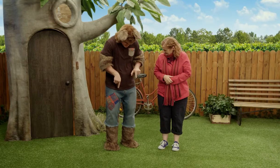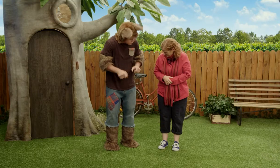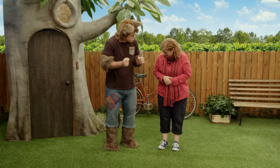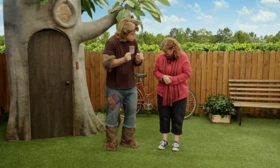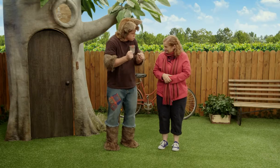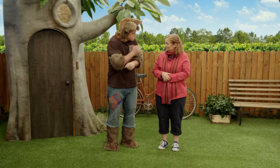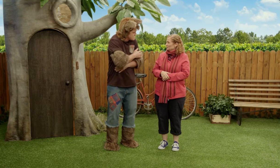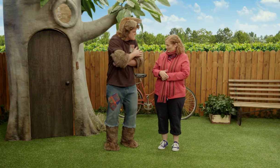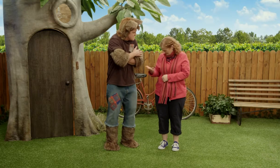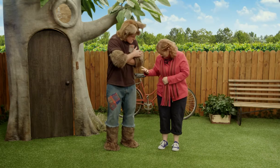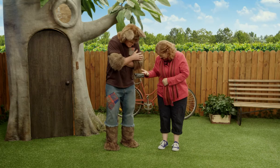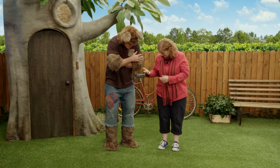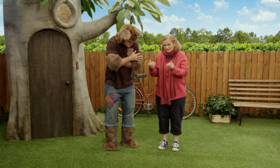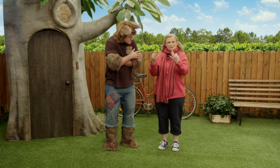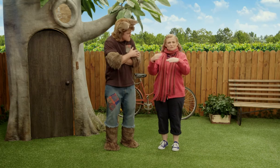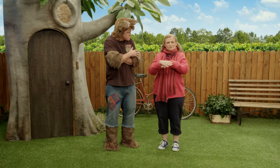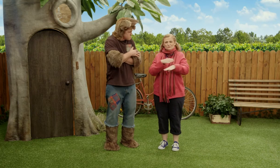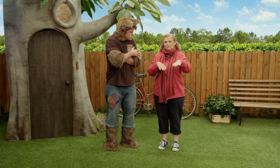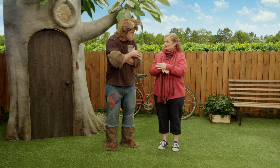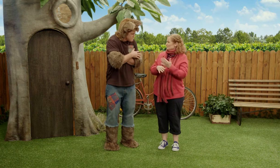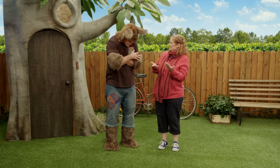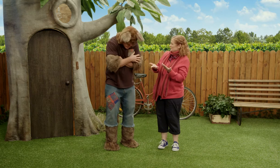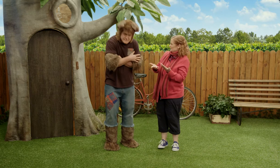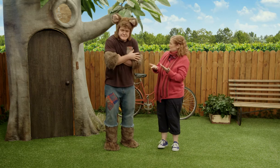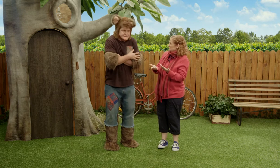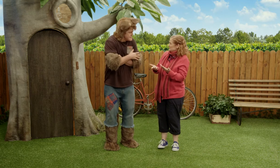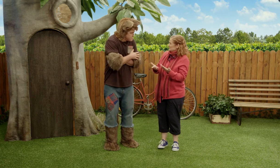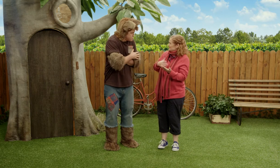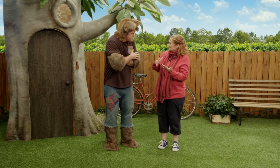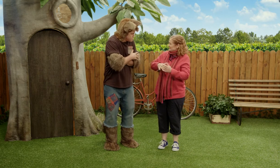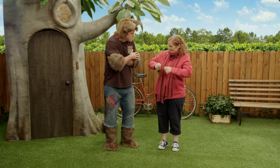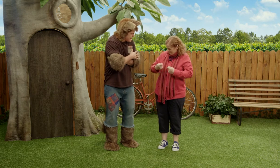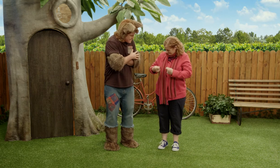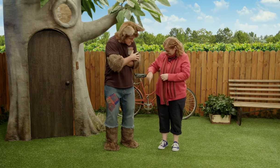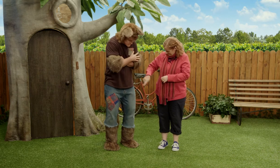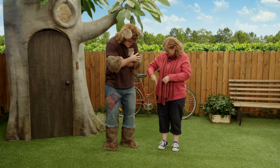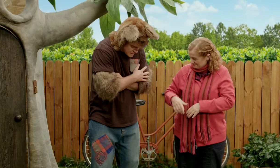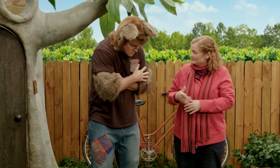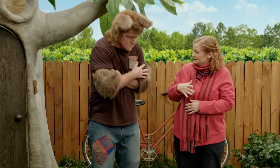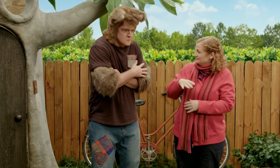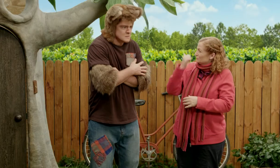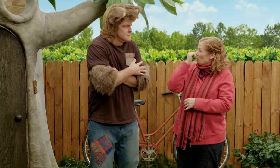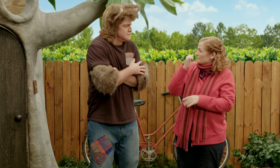Yeah, my feet are a bit cold. Oh Possum, you've got no footwear on. You need to wear something on your feet to keep you warm.